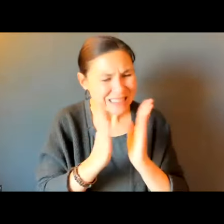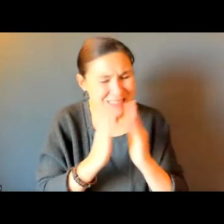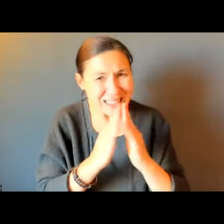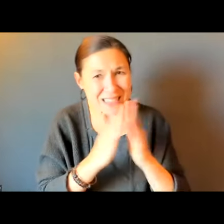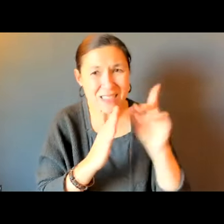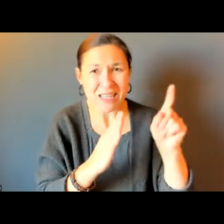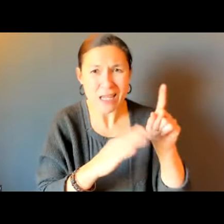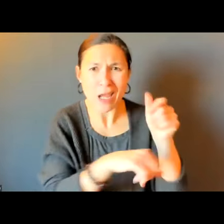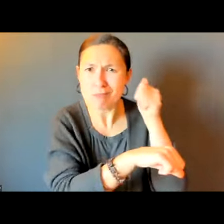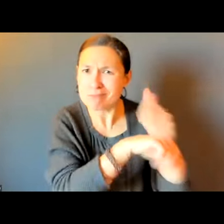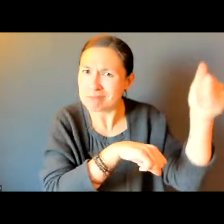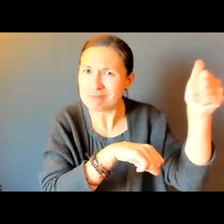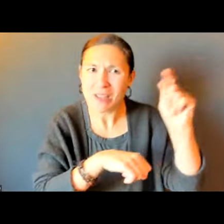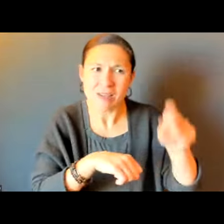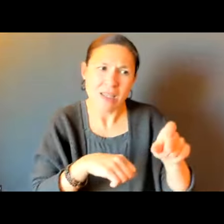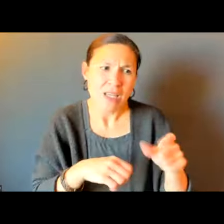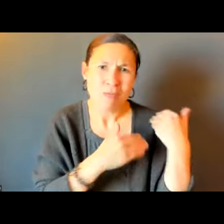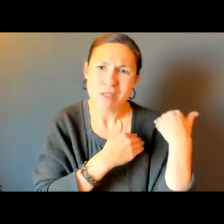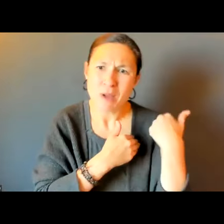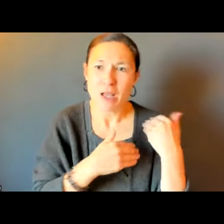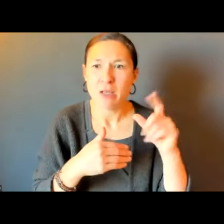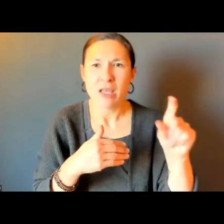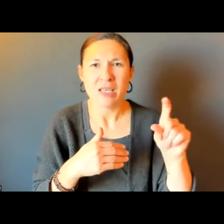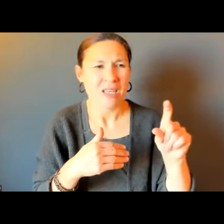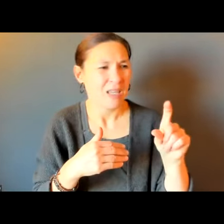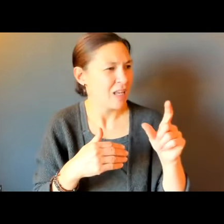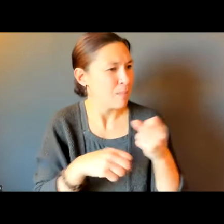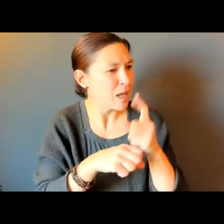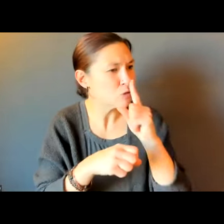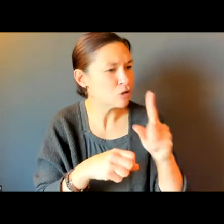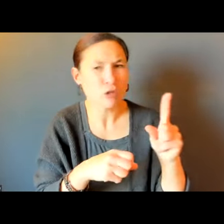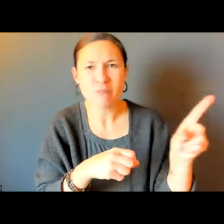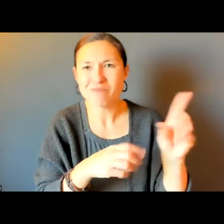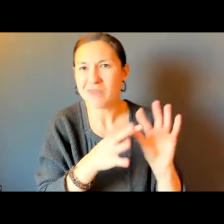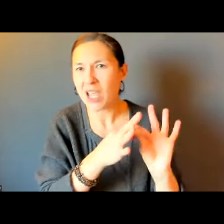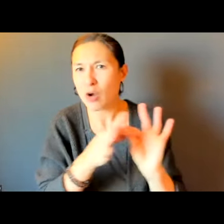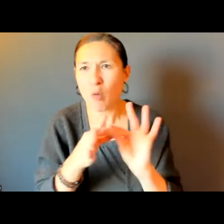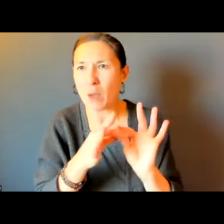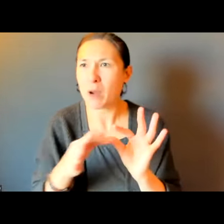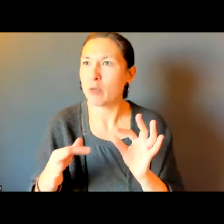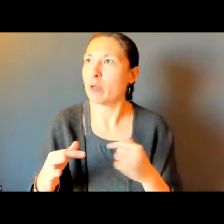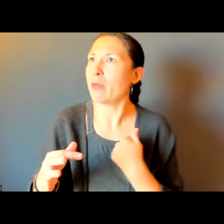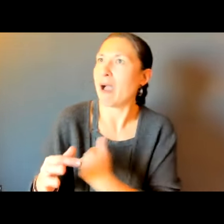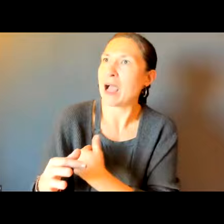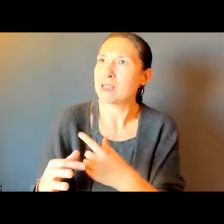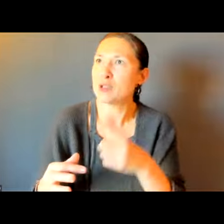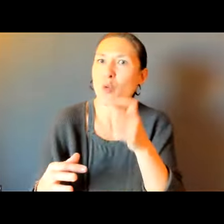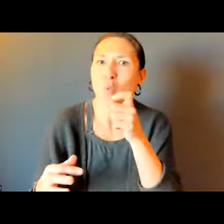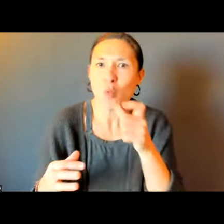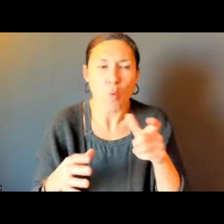ADDRESSED. THE ONLY THING CAN I SEE HAPPENING, THERE ARE --